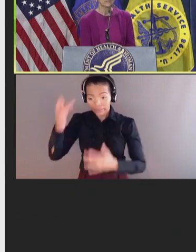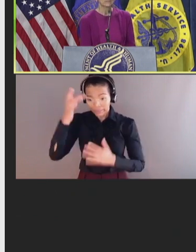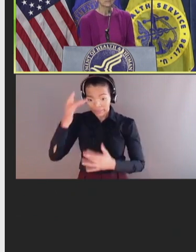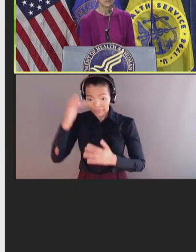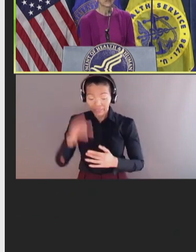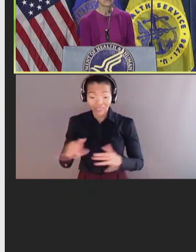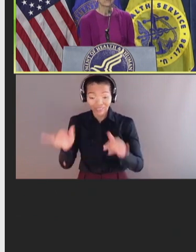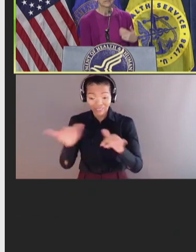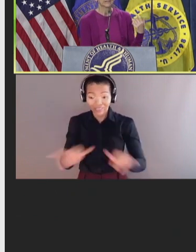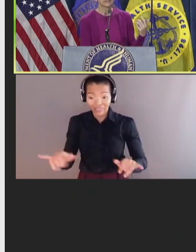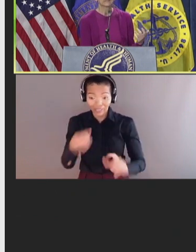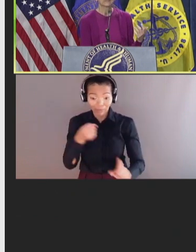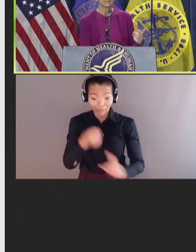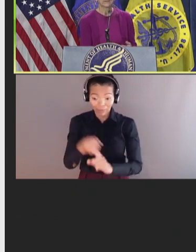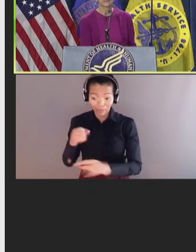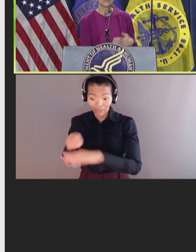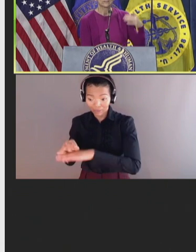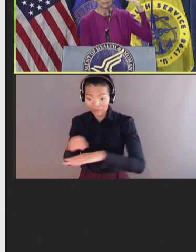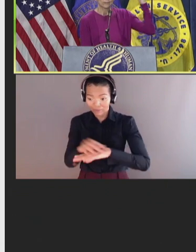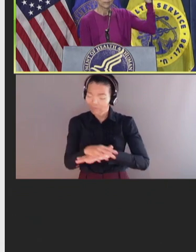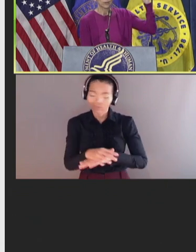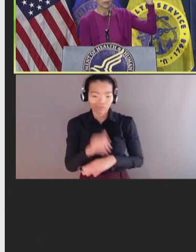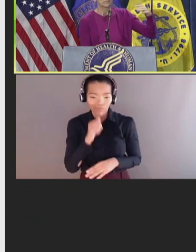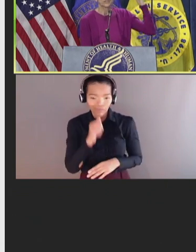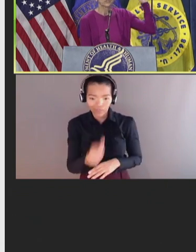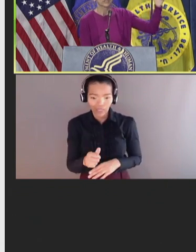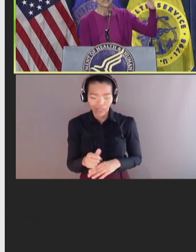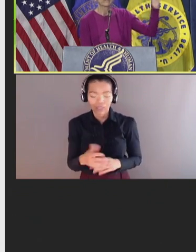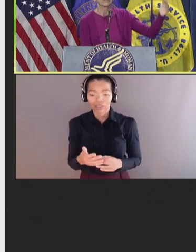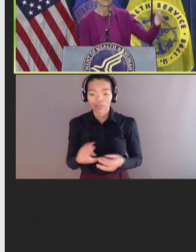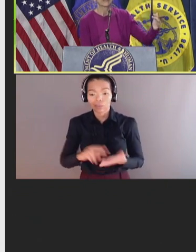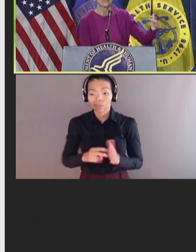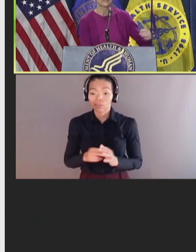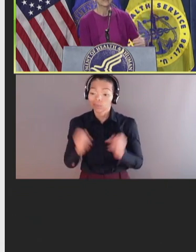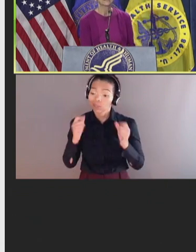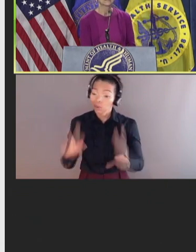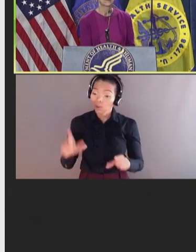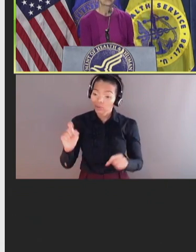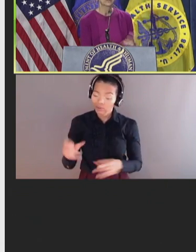is not everybody gets the same vaccine. You know, everybody should get every vaccine. It is about